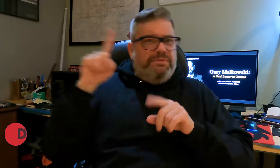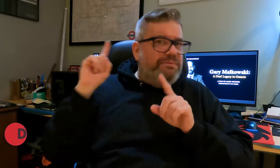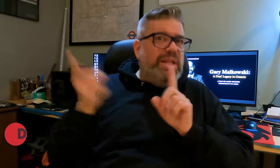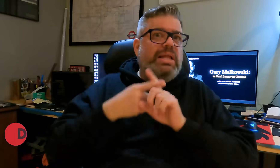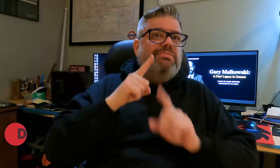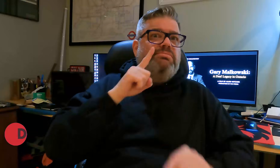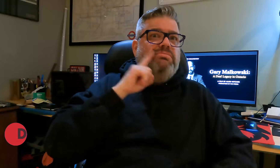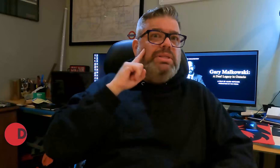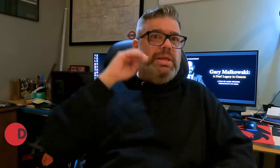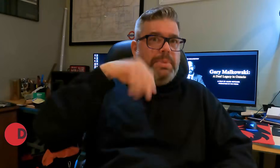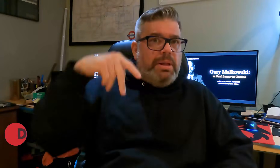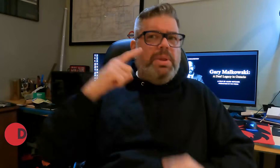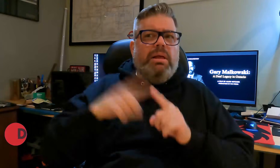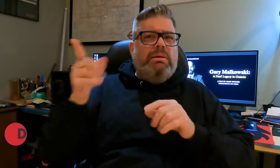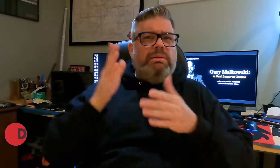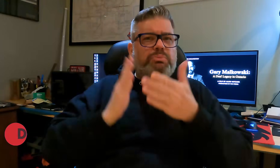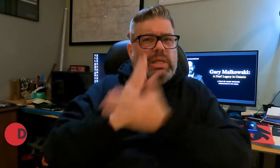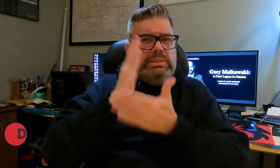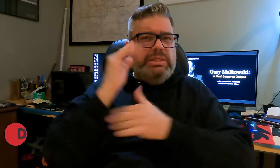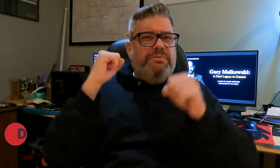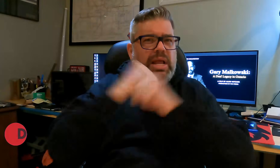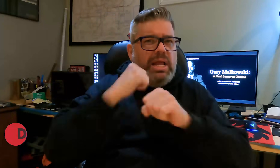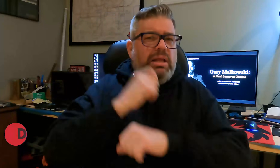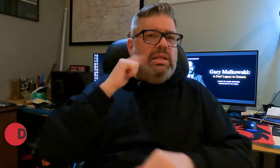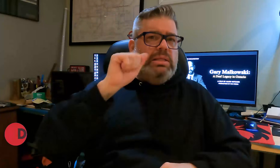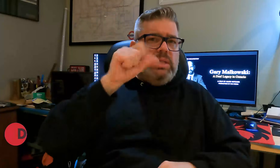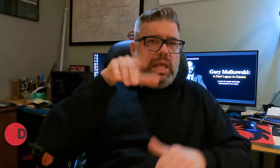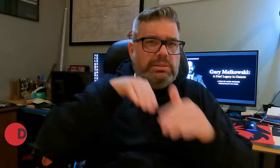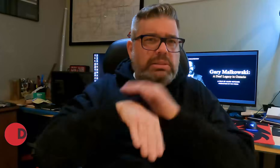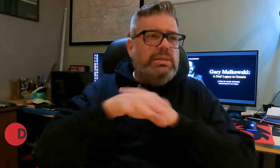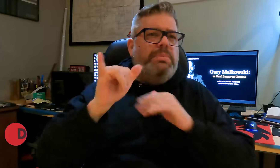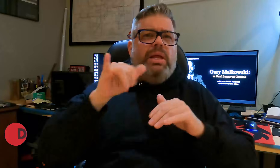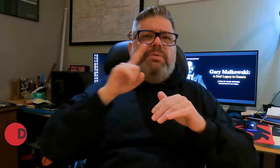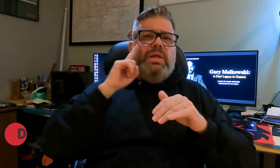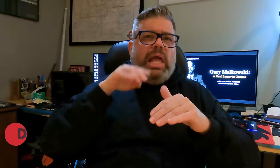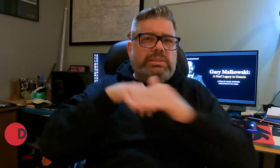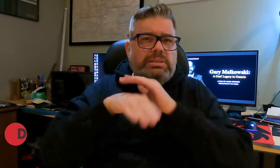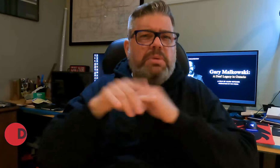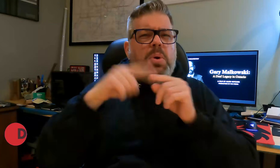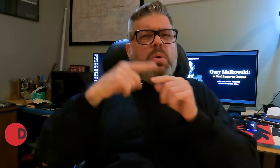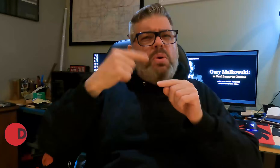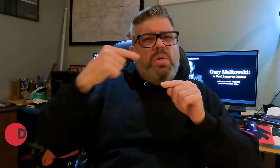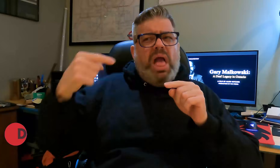the first Deaf MPP who fought for Deaf rights and ASL accessibility, including access to government information.